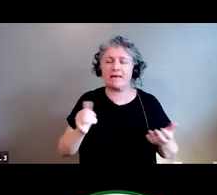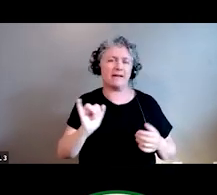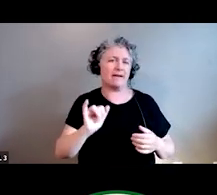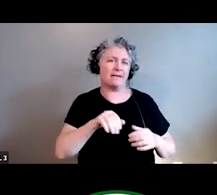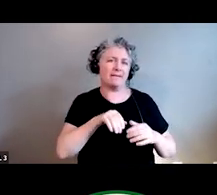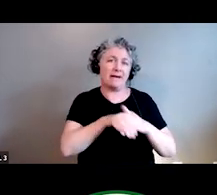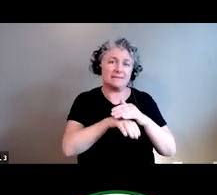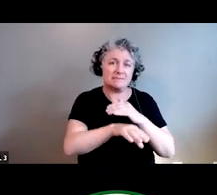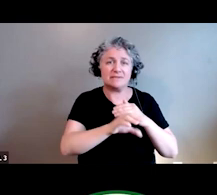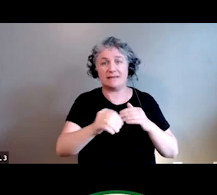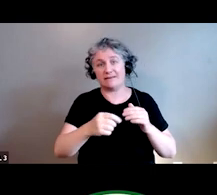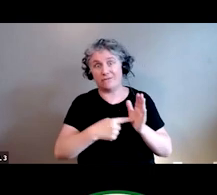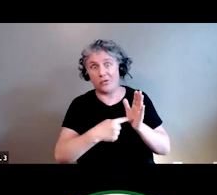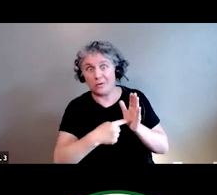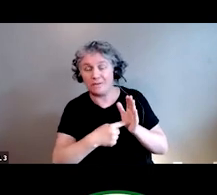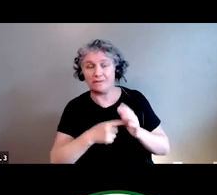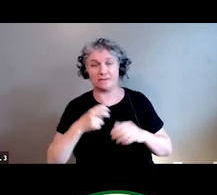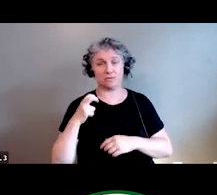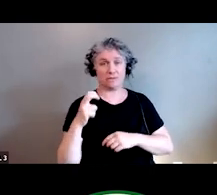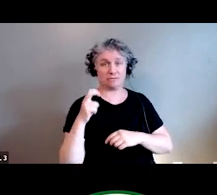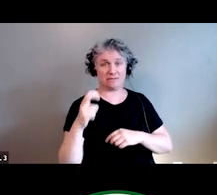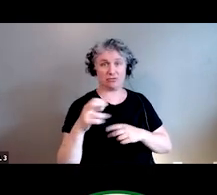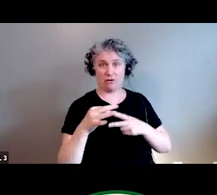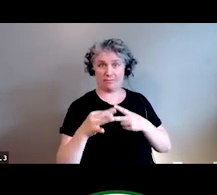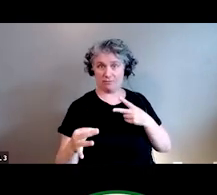into the parks and then also around the parks once they're here.